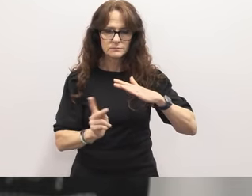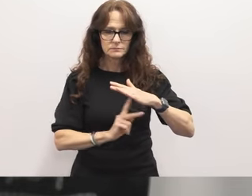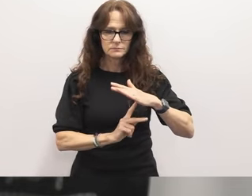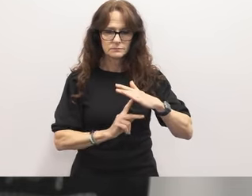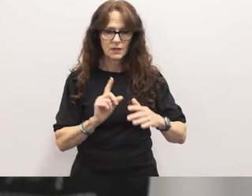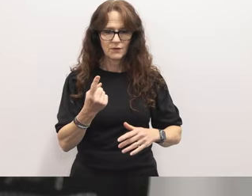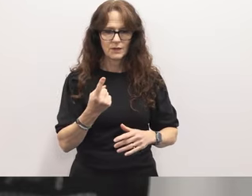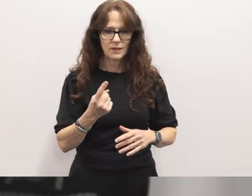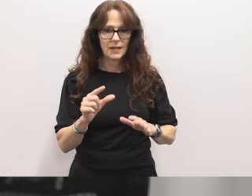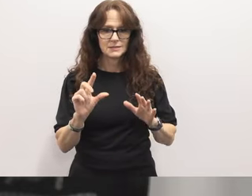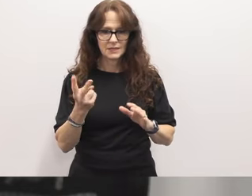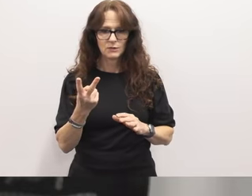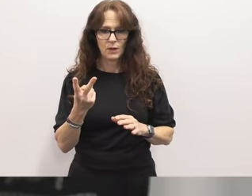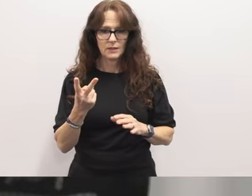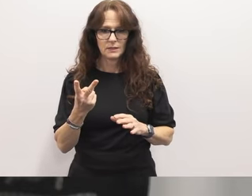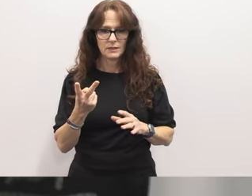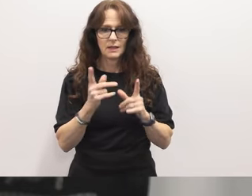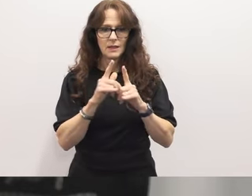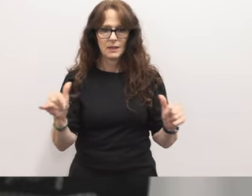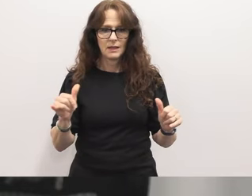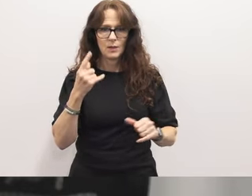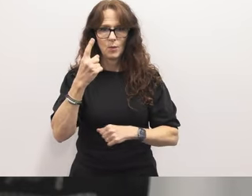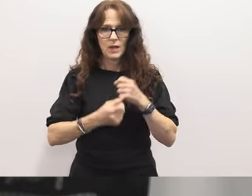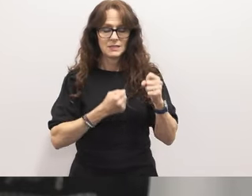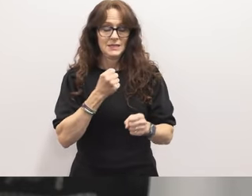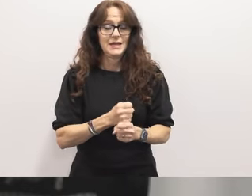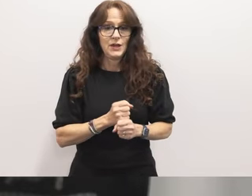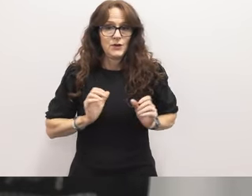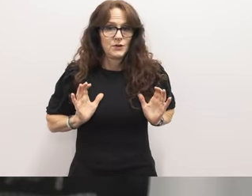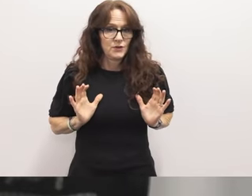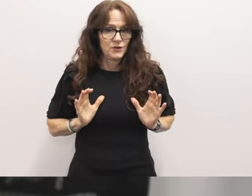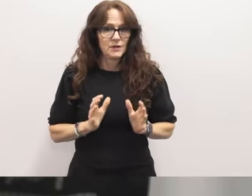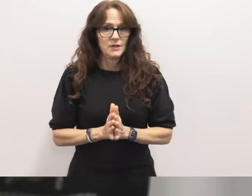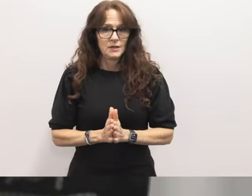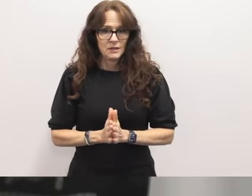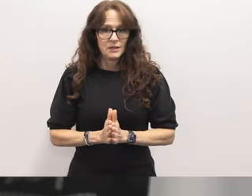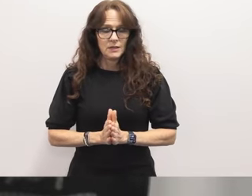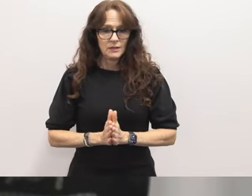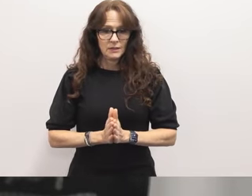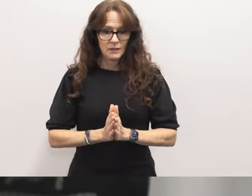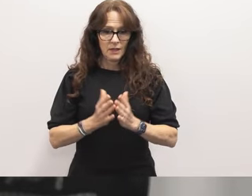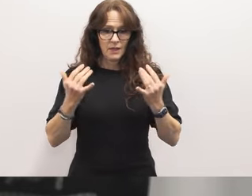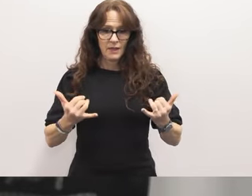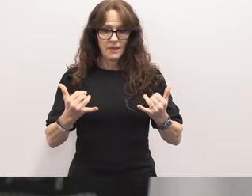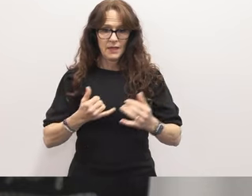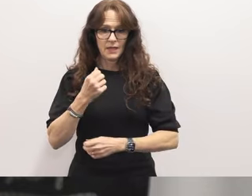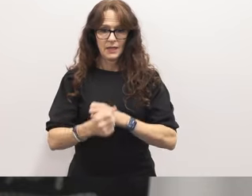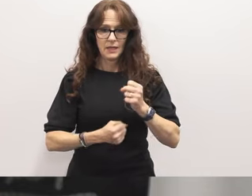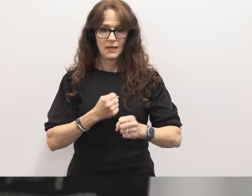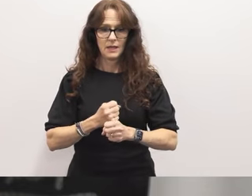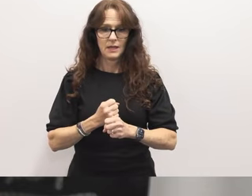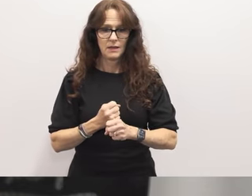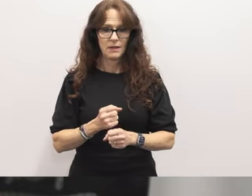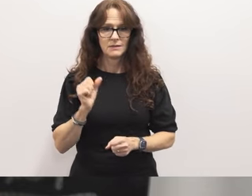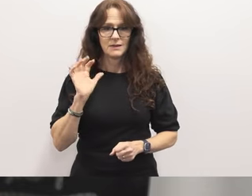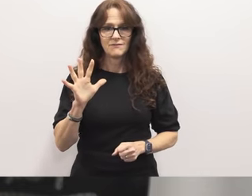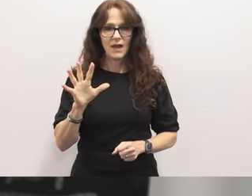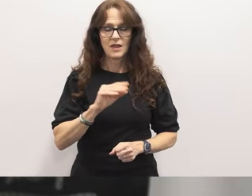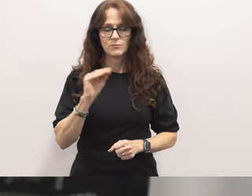first grade, and second grade in one year. And so this year, just 5% of our second graders